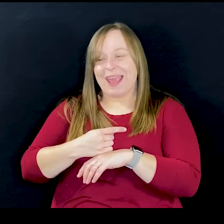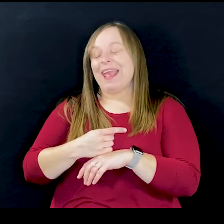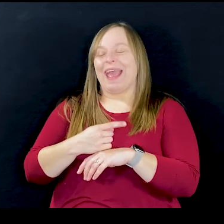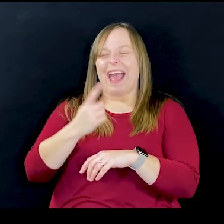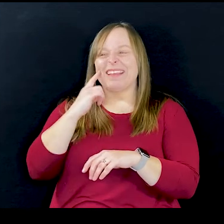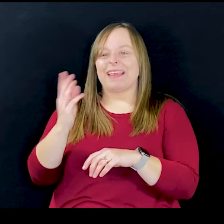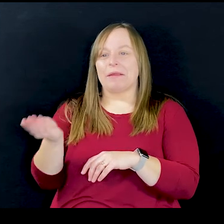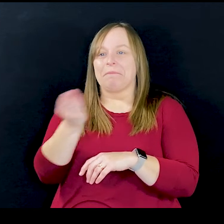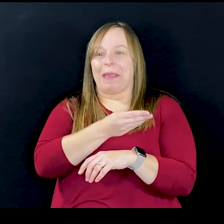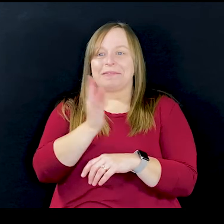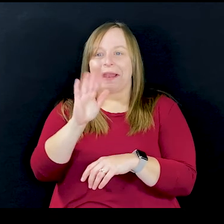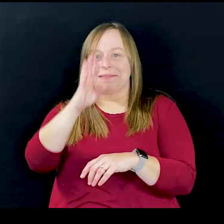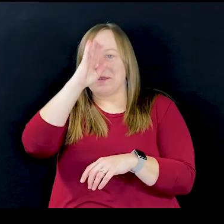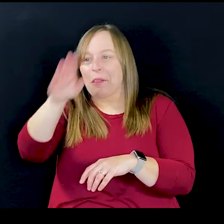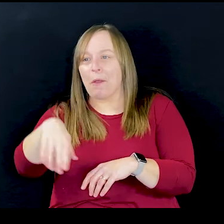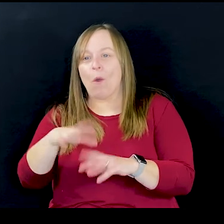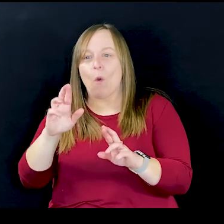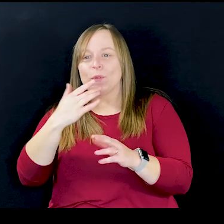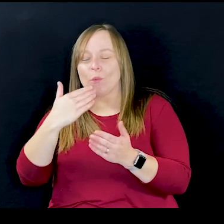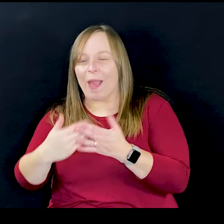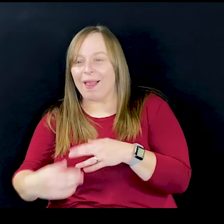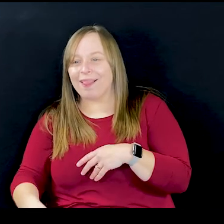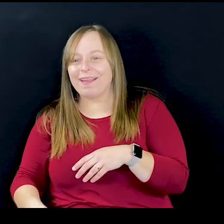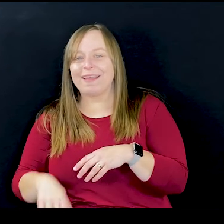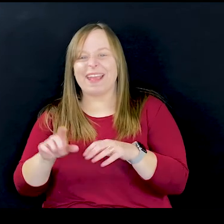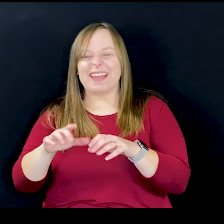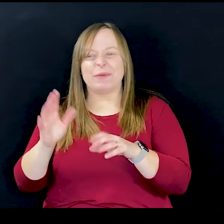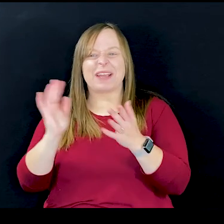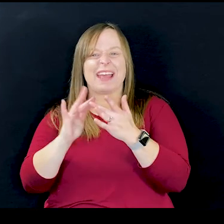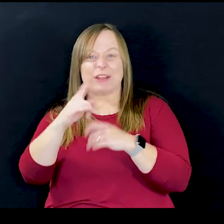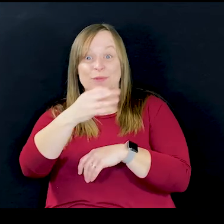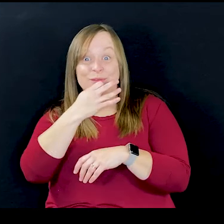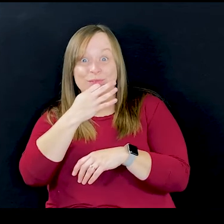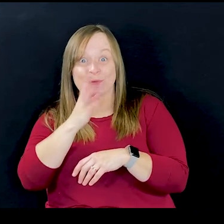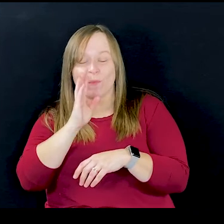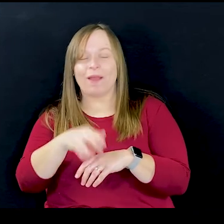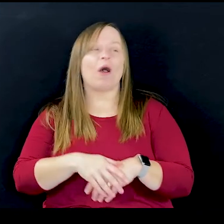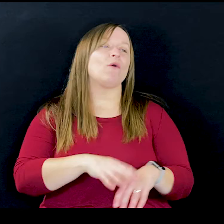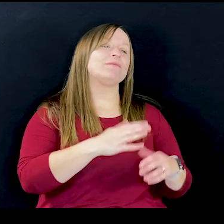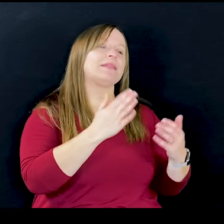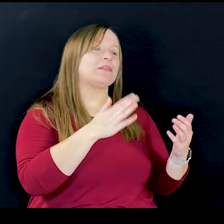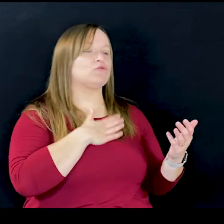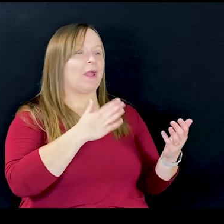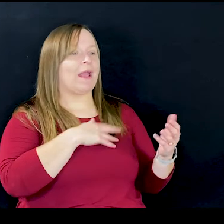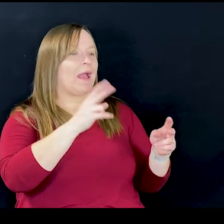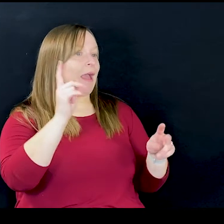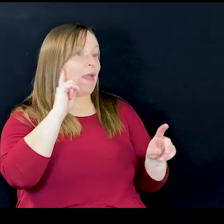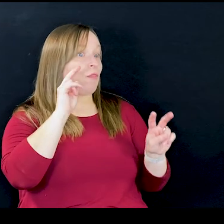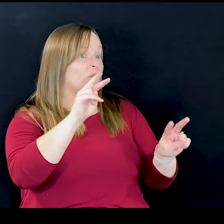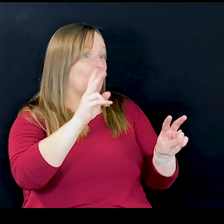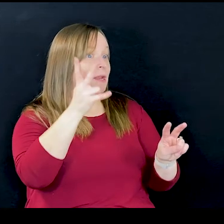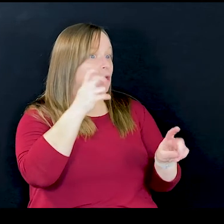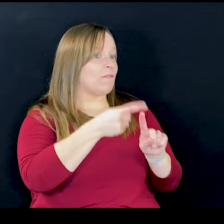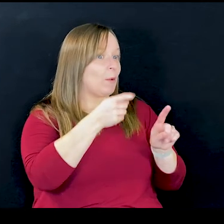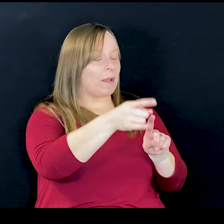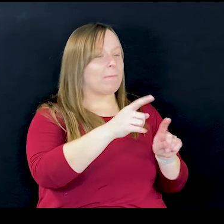So I said, I would pass that on and he said, "I hope you're well." And he's going to reach out to you soon. That's great. I look forward to hearing from him.